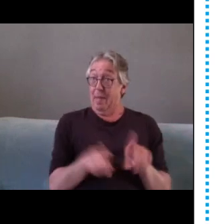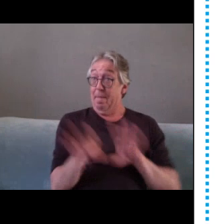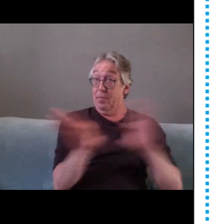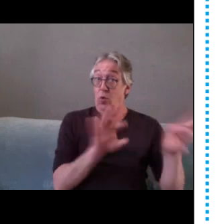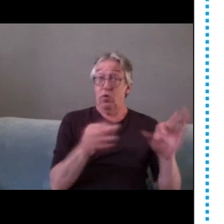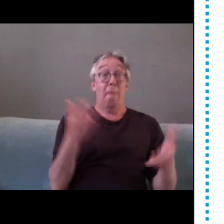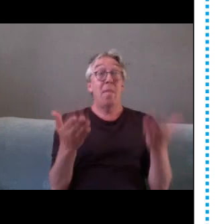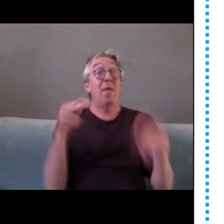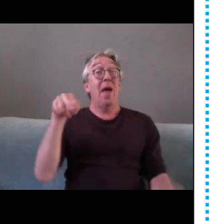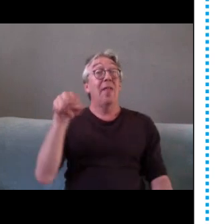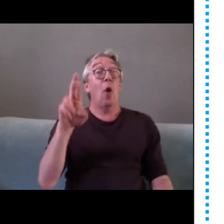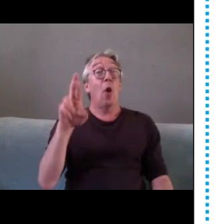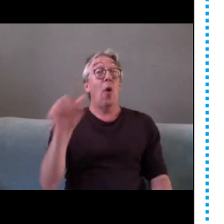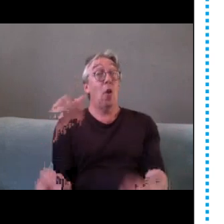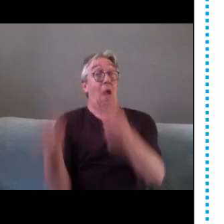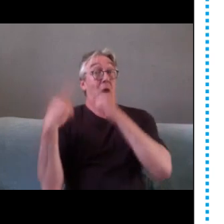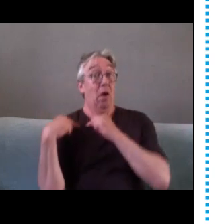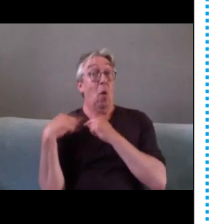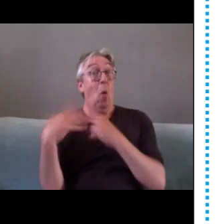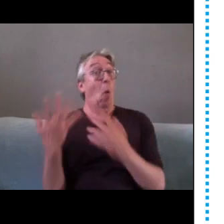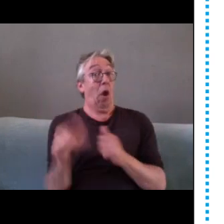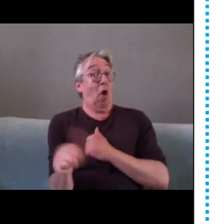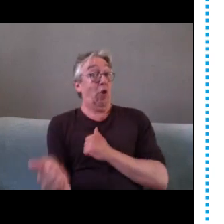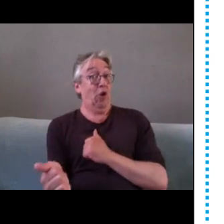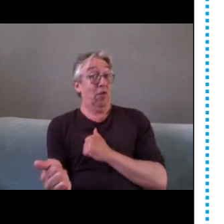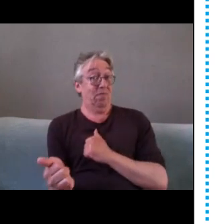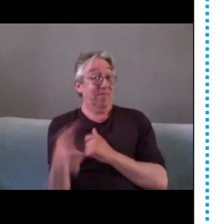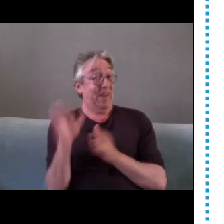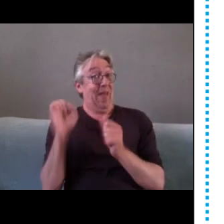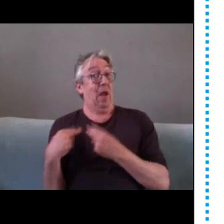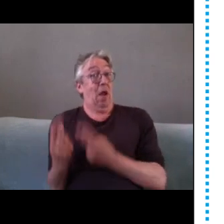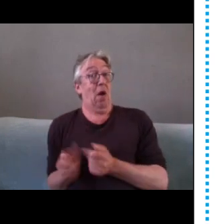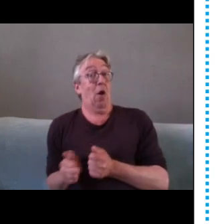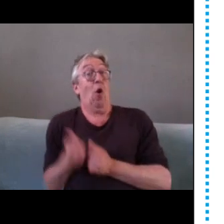Other than NRA countries can designate other authorities,